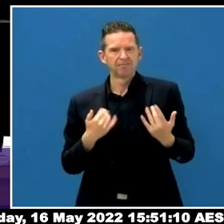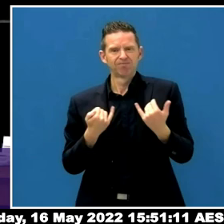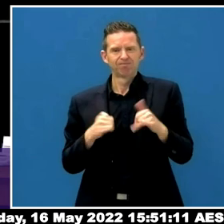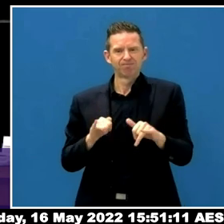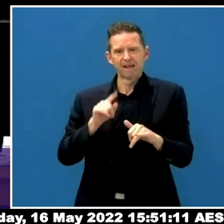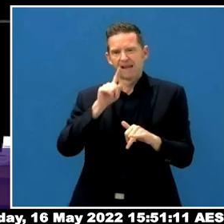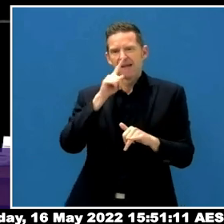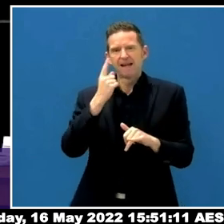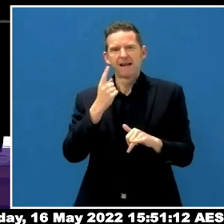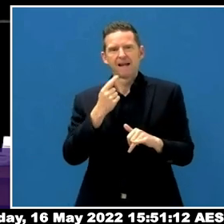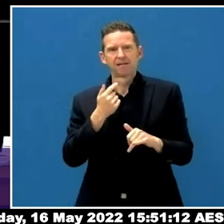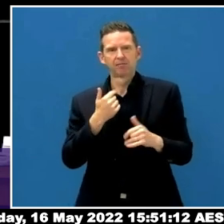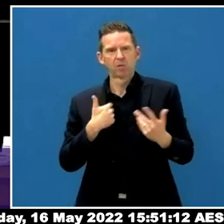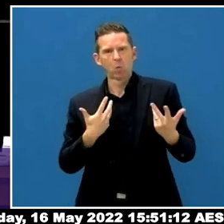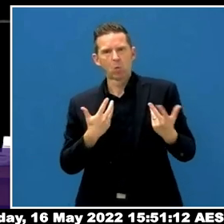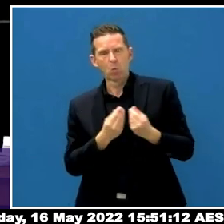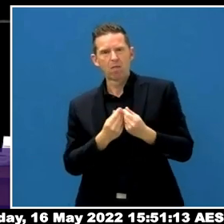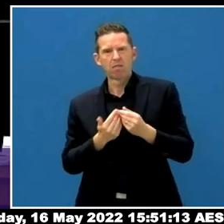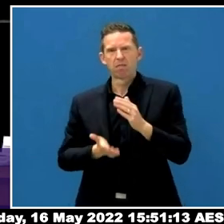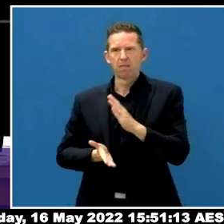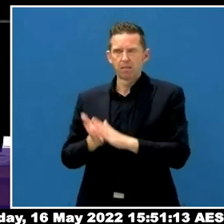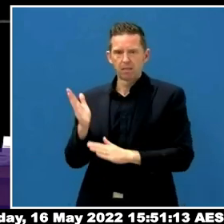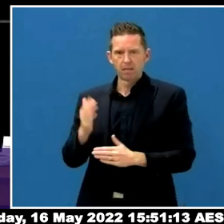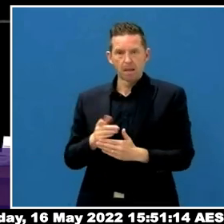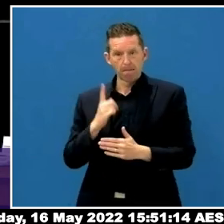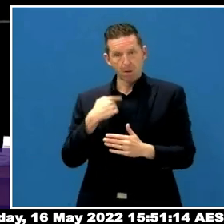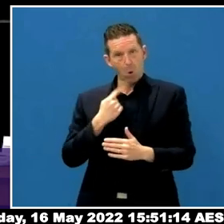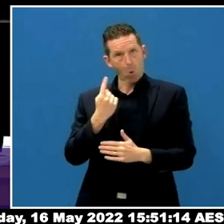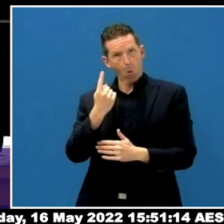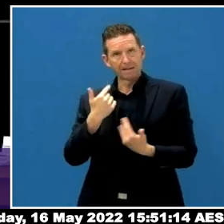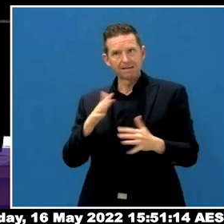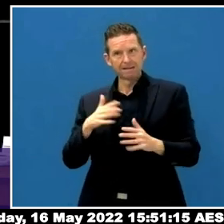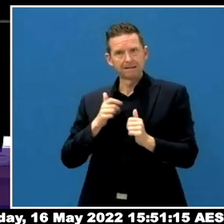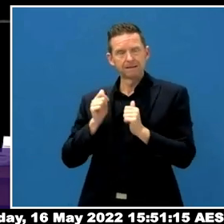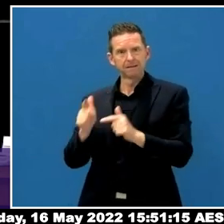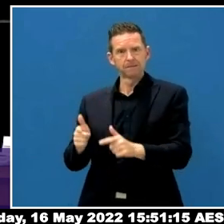But yeah, I did attend one. When was - was that, do you recall?